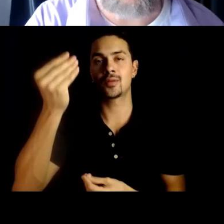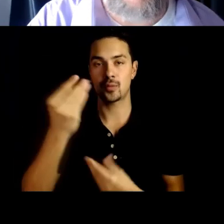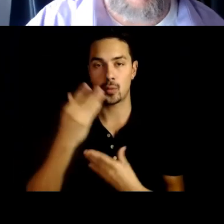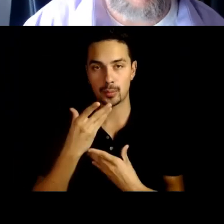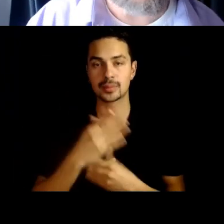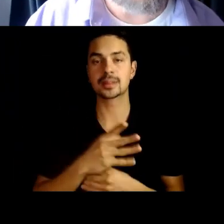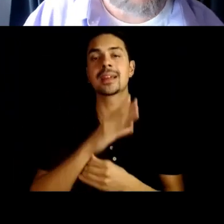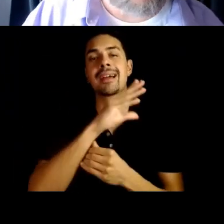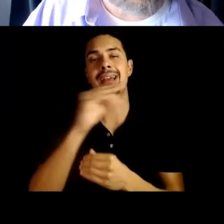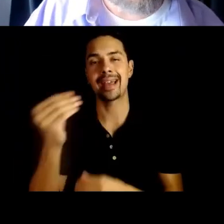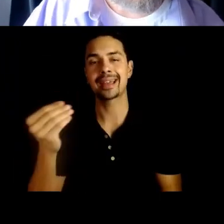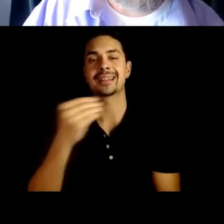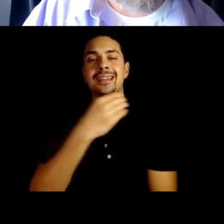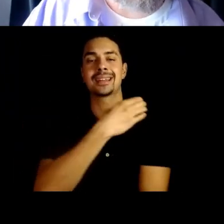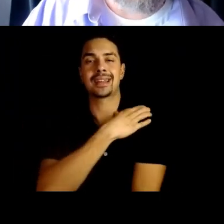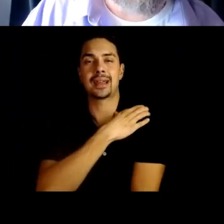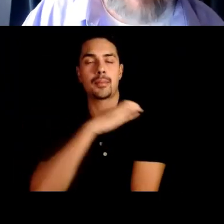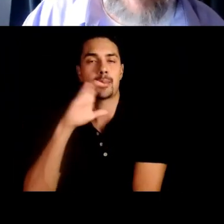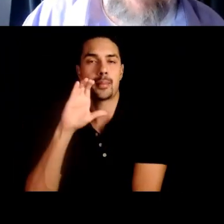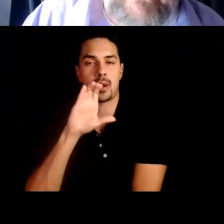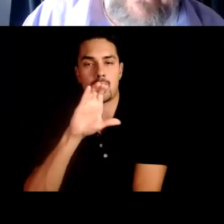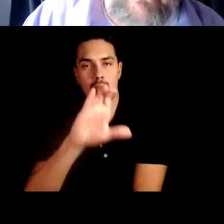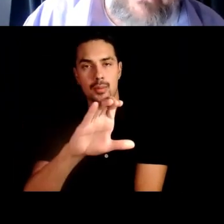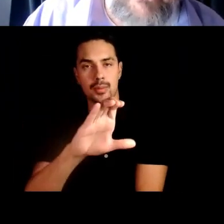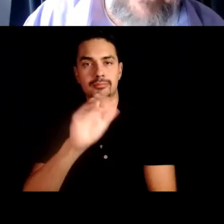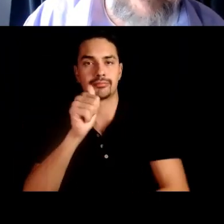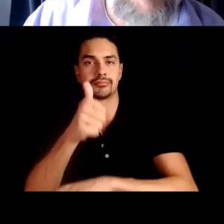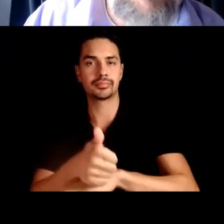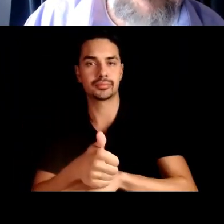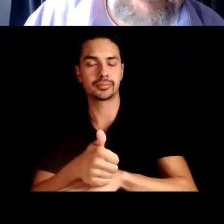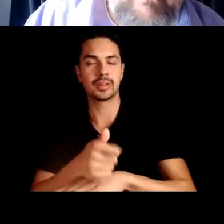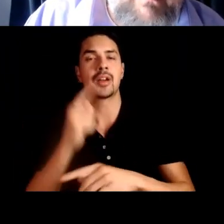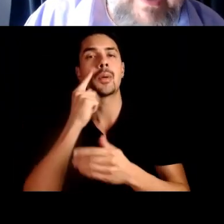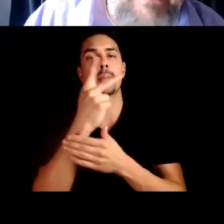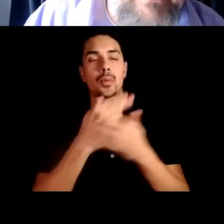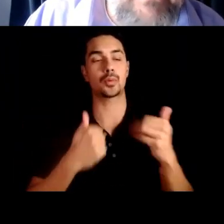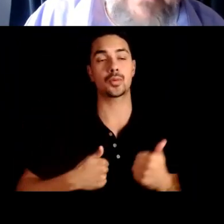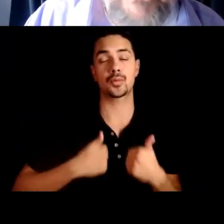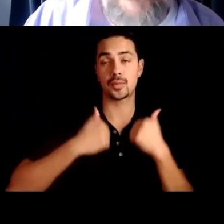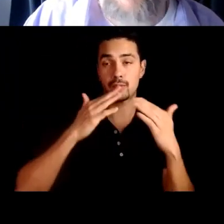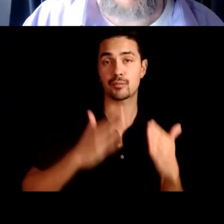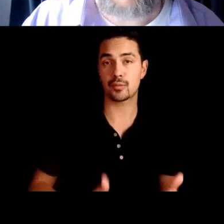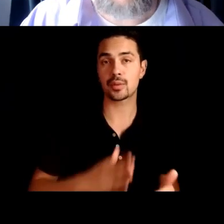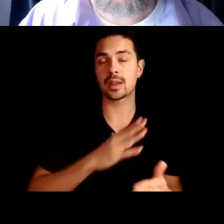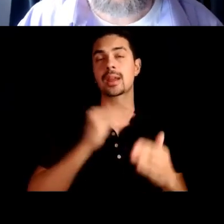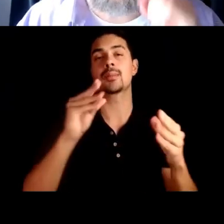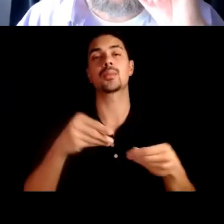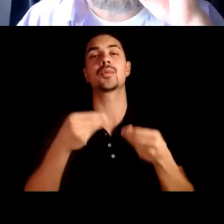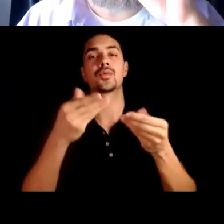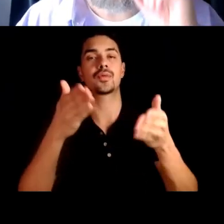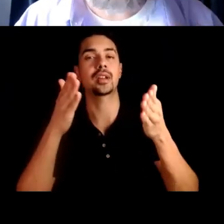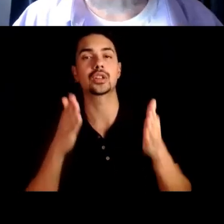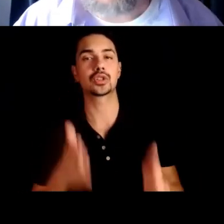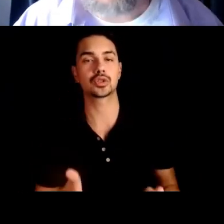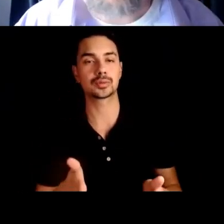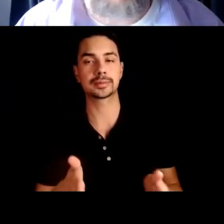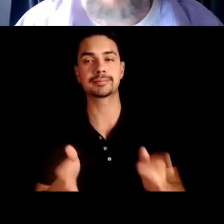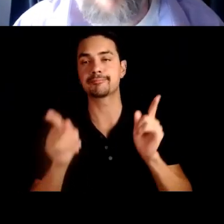as well as with the providers that we work with. And the same is true for being empowerment-based.